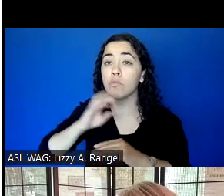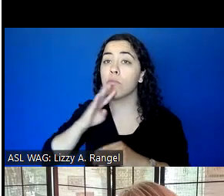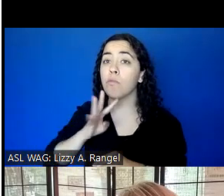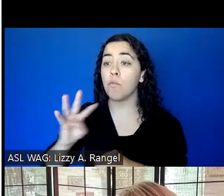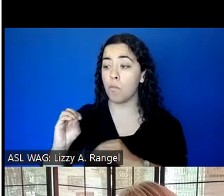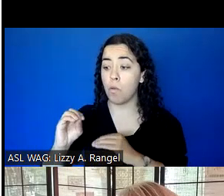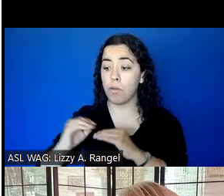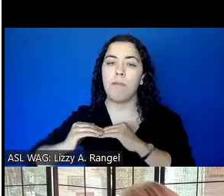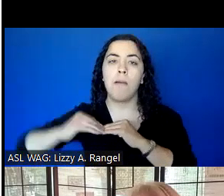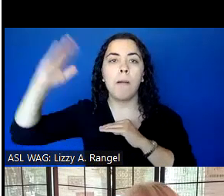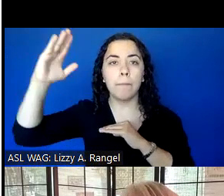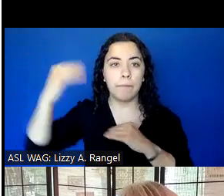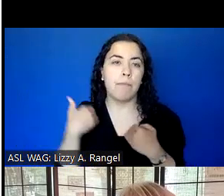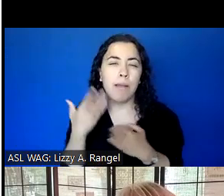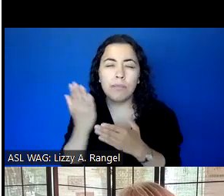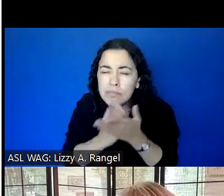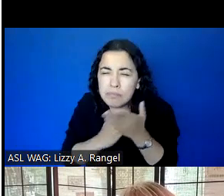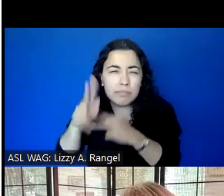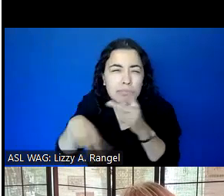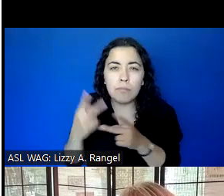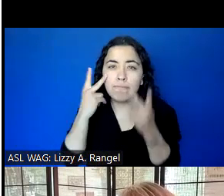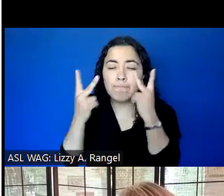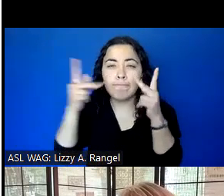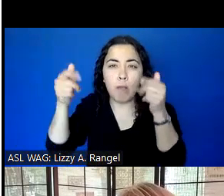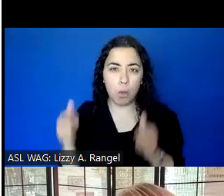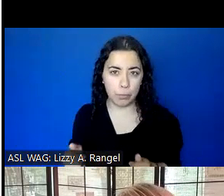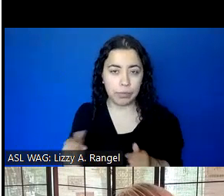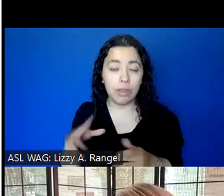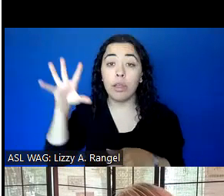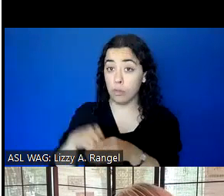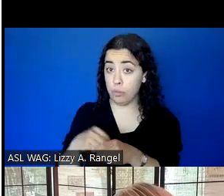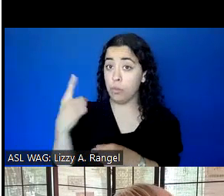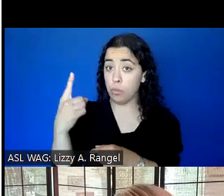websites, our online documents, our multimedia, and all those other informational formats.